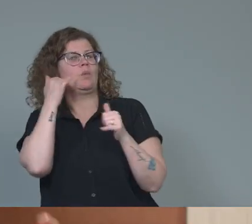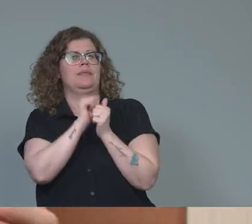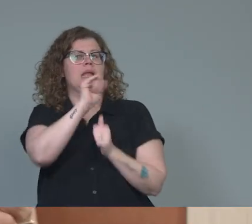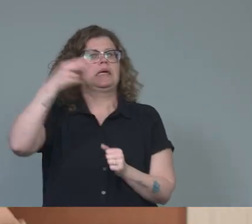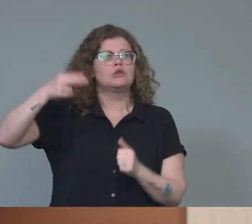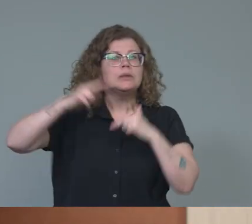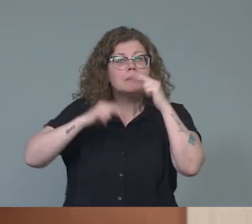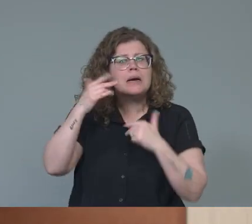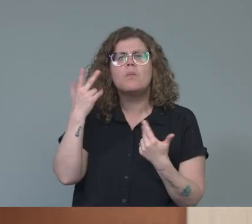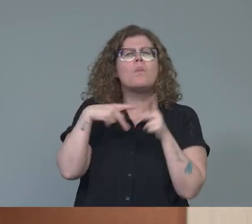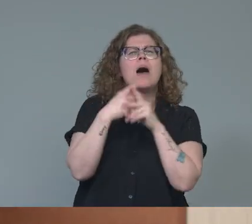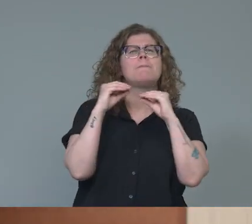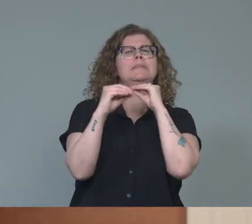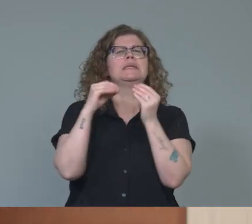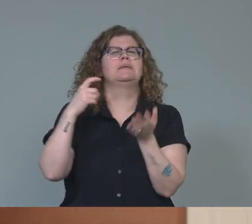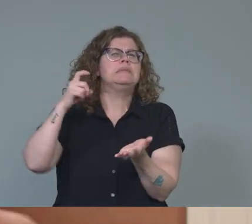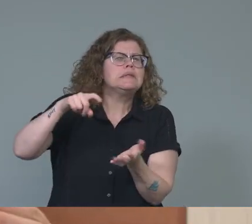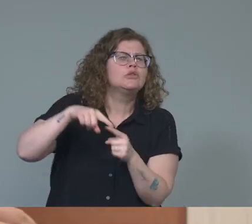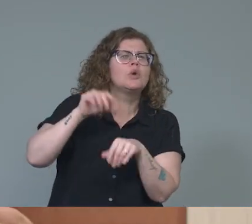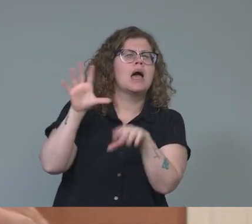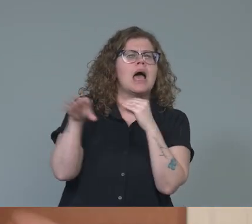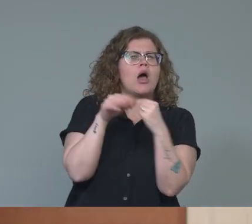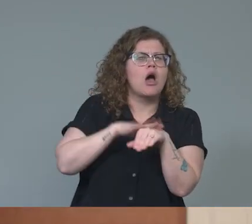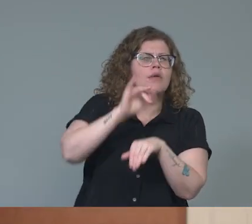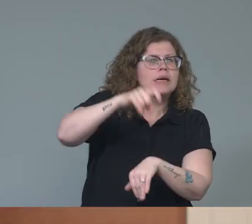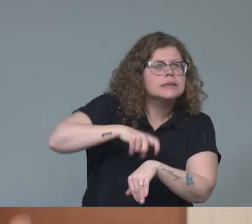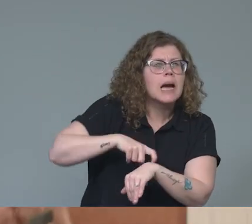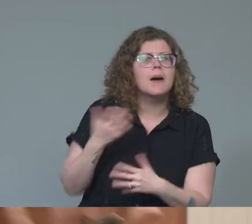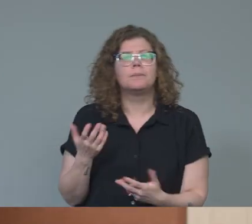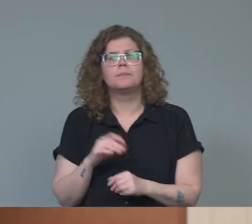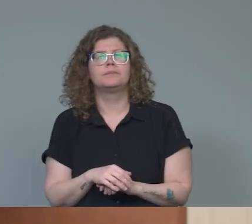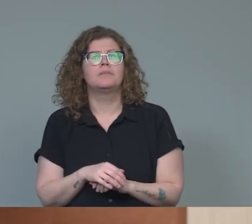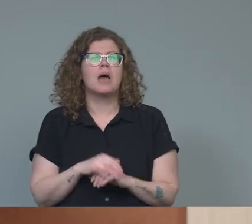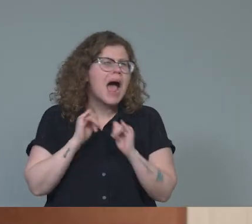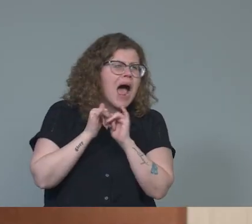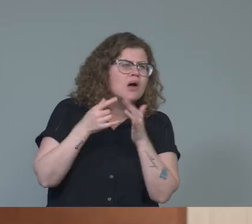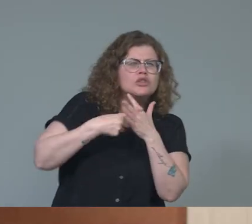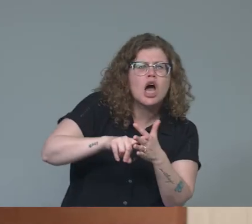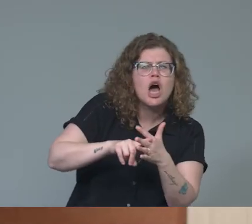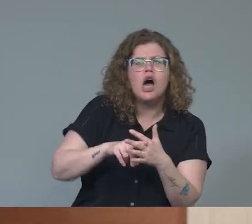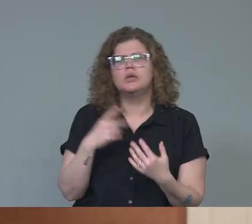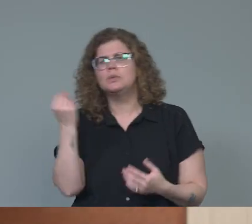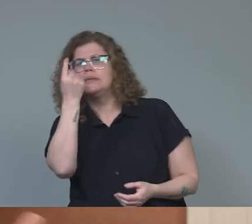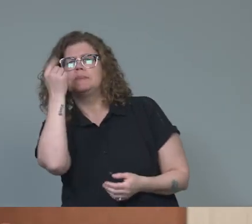If you're going to put bolts into something, we need to know, are those bolts going to rust? How are they going to react to the environment we live within?